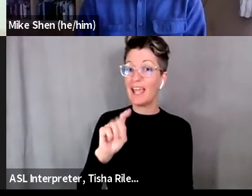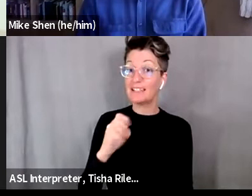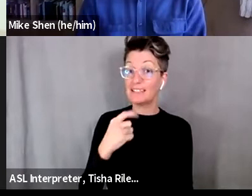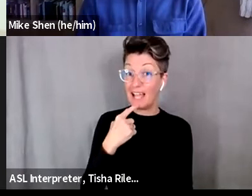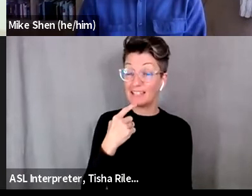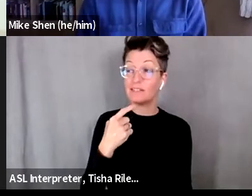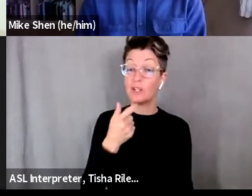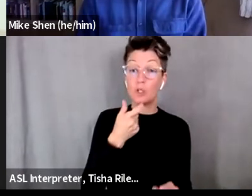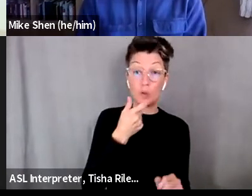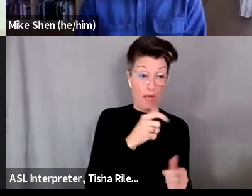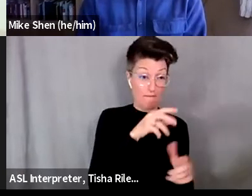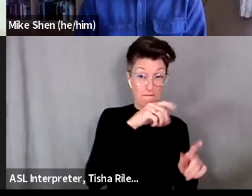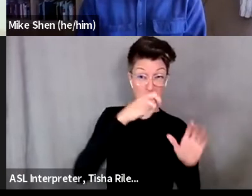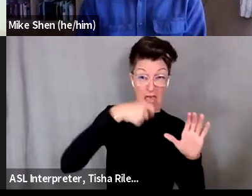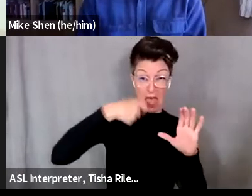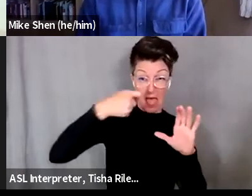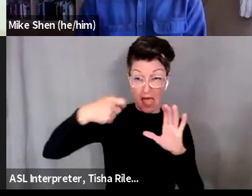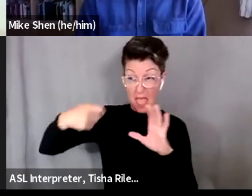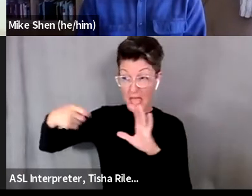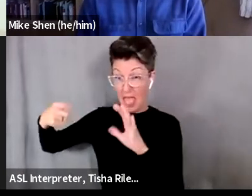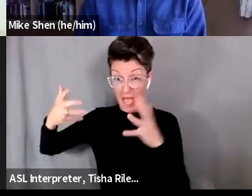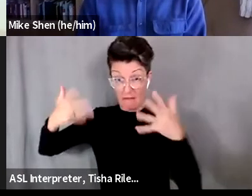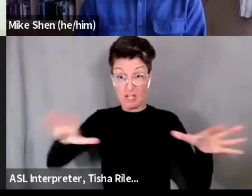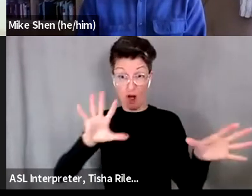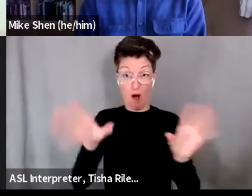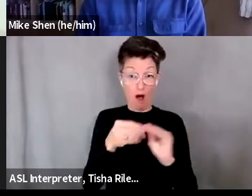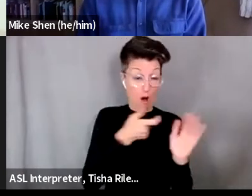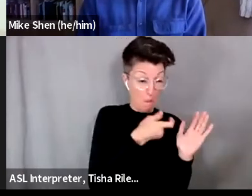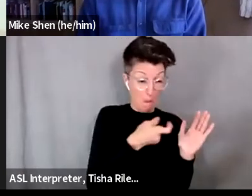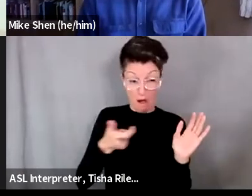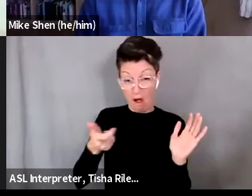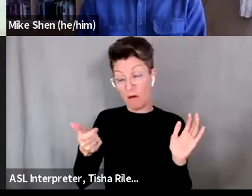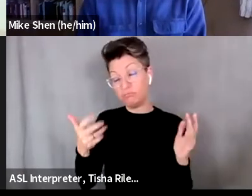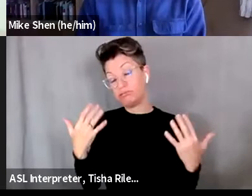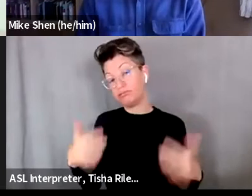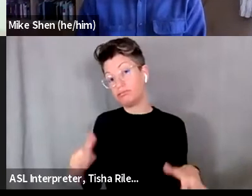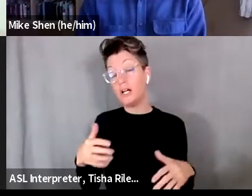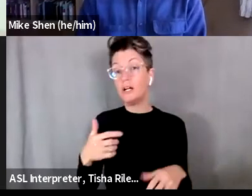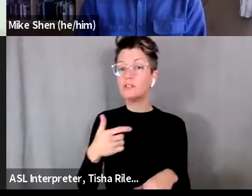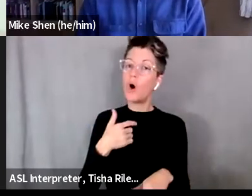and to bring it to fruition. So I feel like, you know, executives play different roles in different films, but I think,